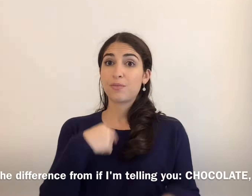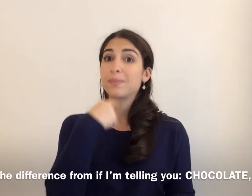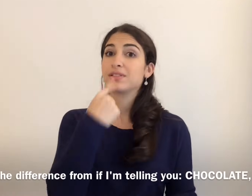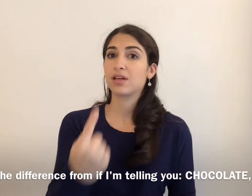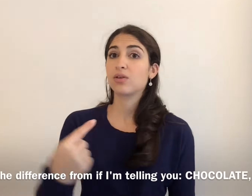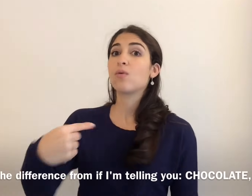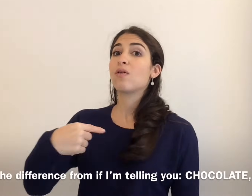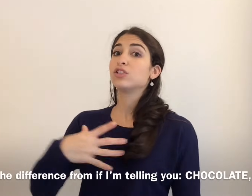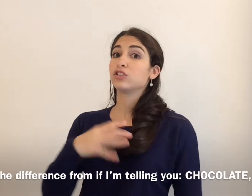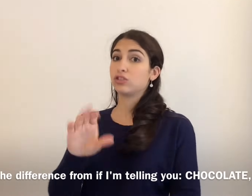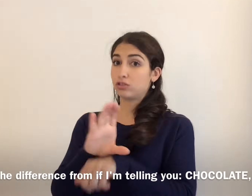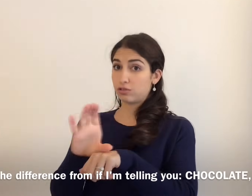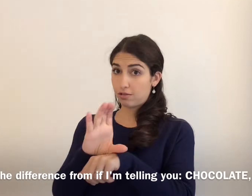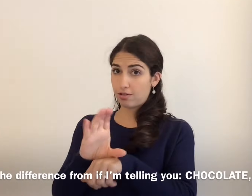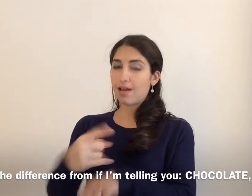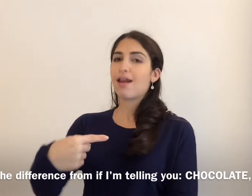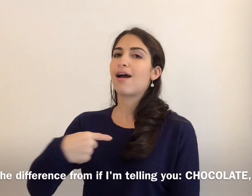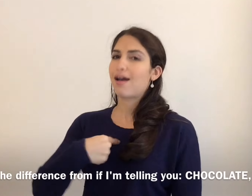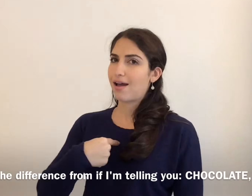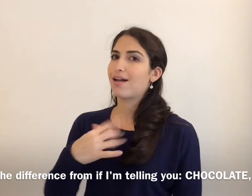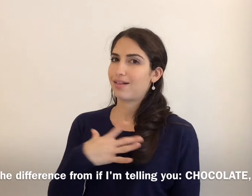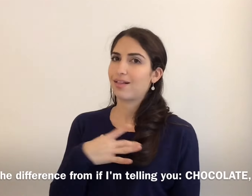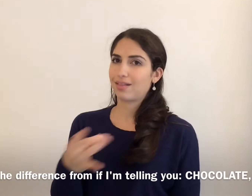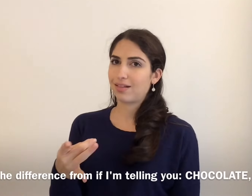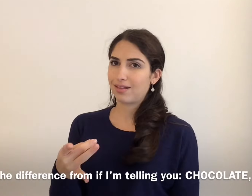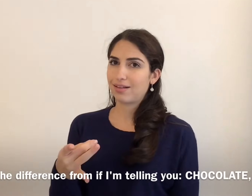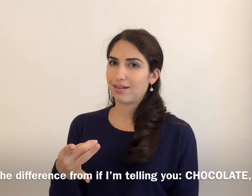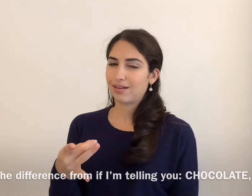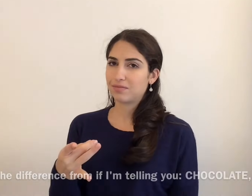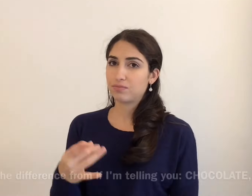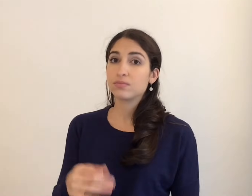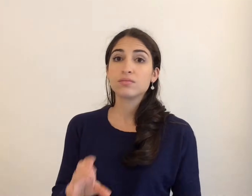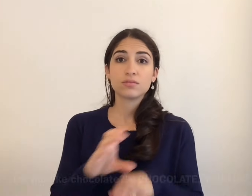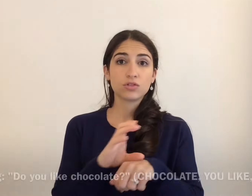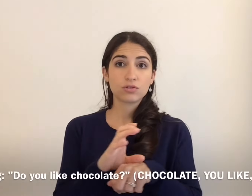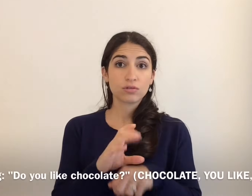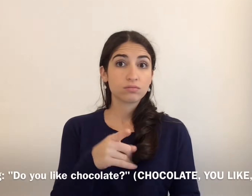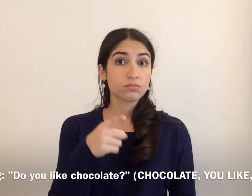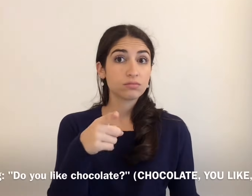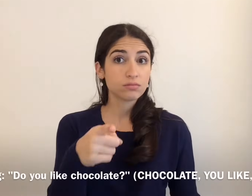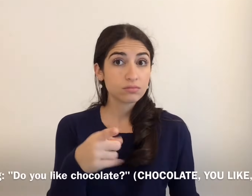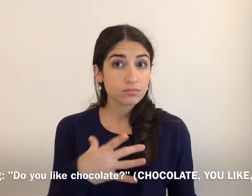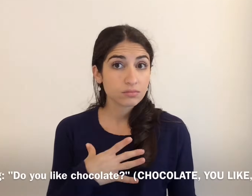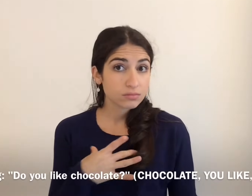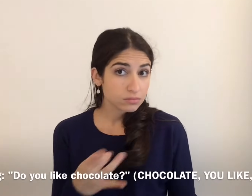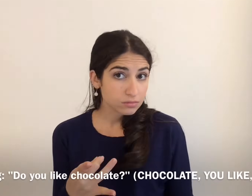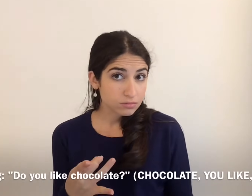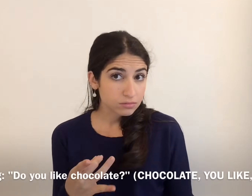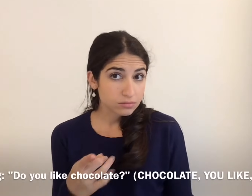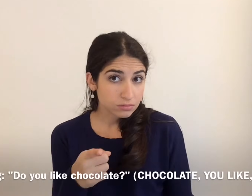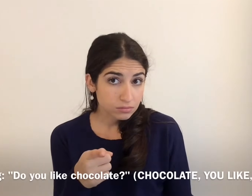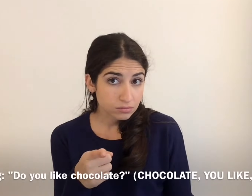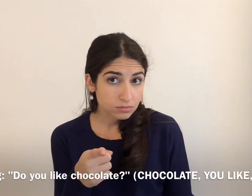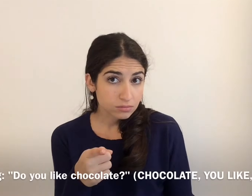Notice the difference: I'm telling you: "Chocolate, I like" versus "Chocolate you like?"